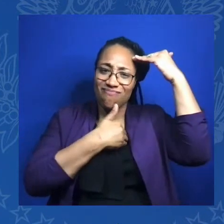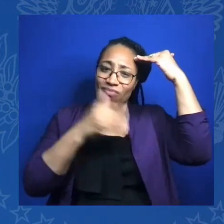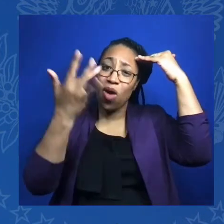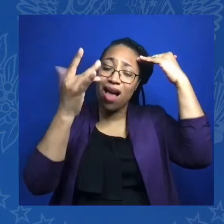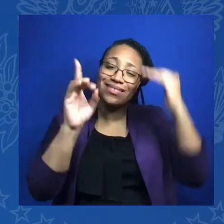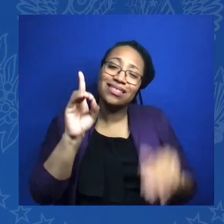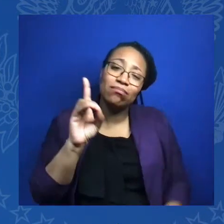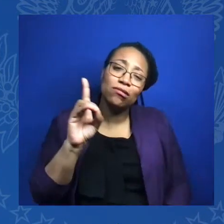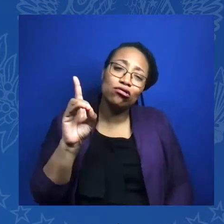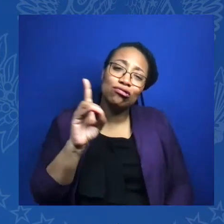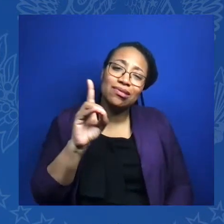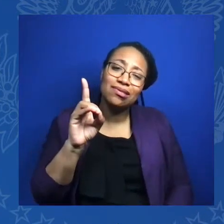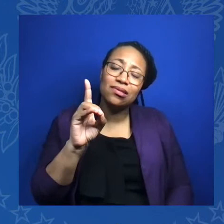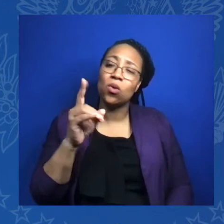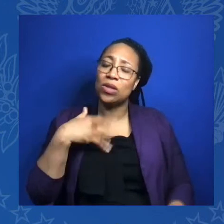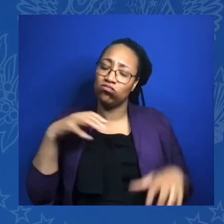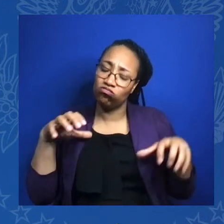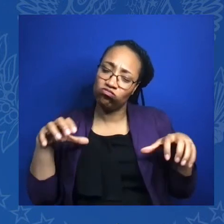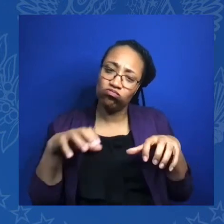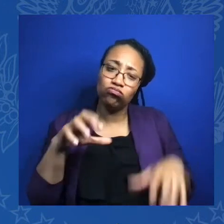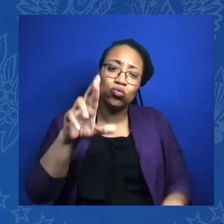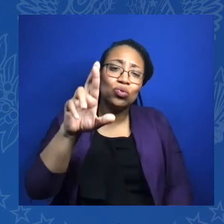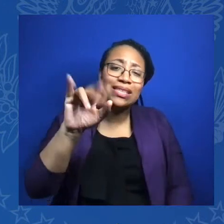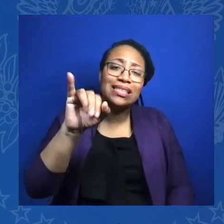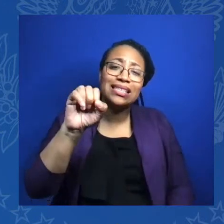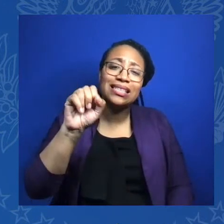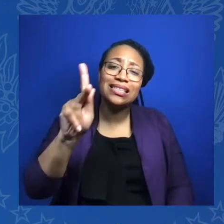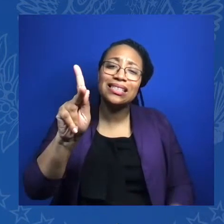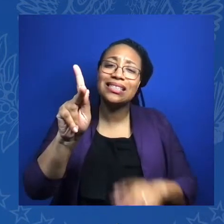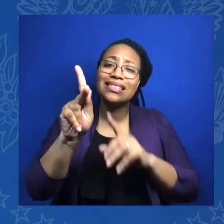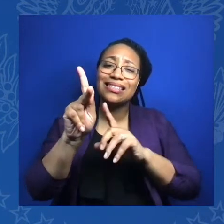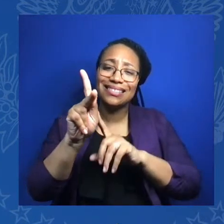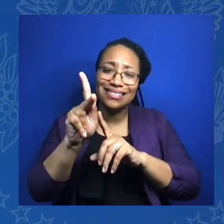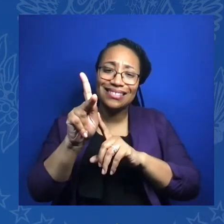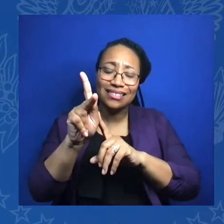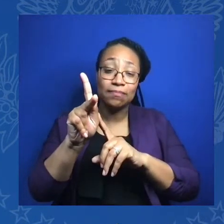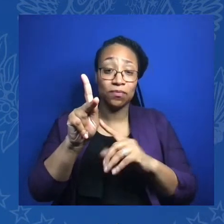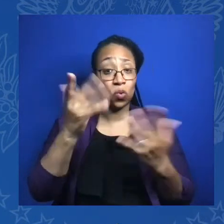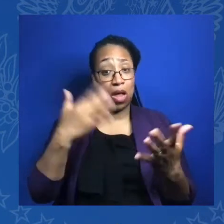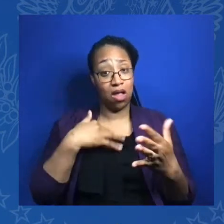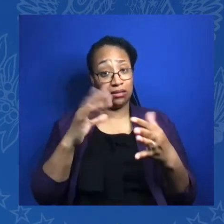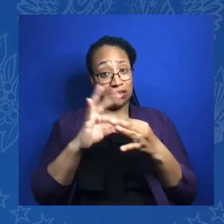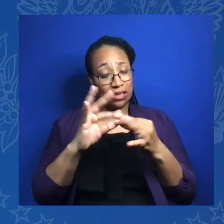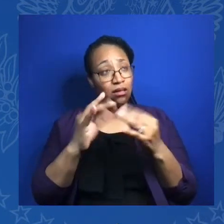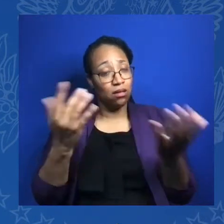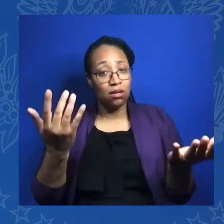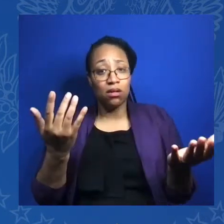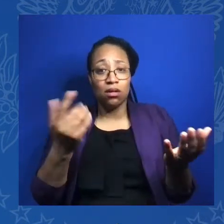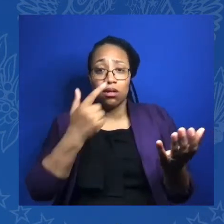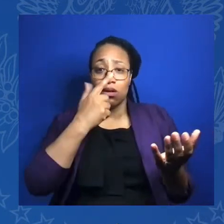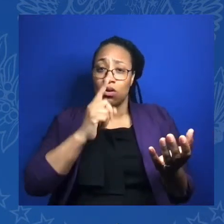But I've also made it clear, as I've seen throughout my life, it's within our power,